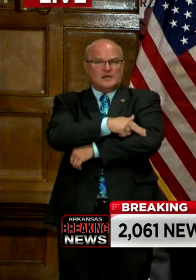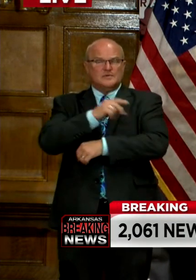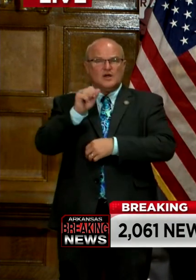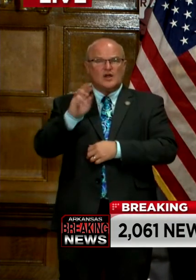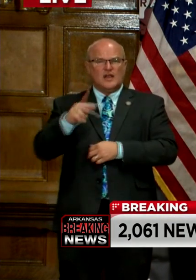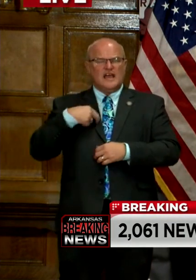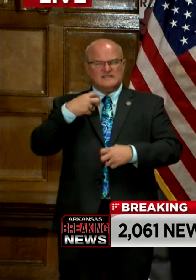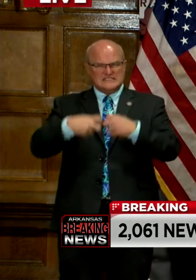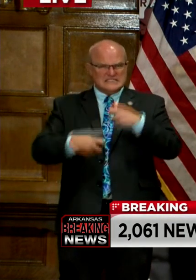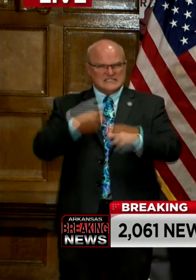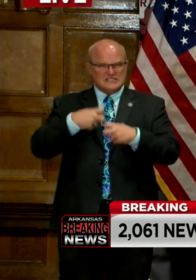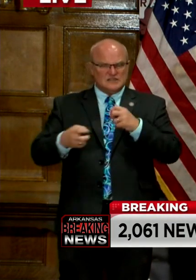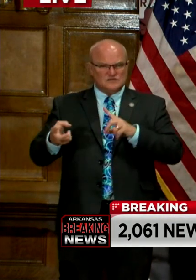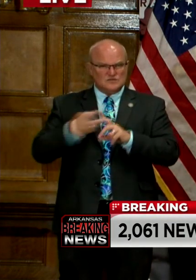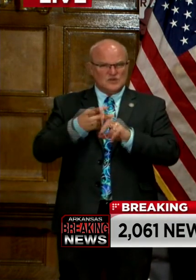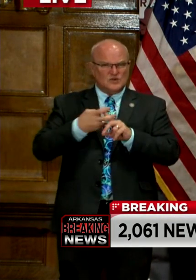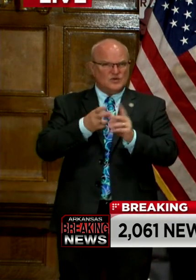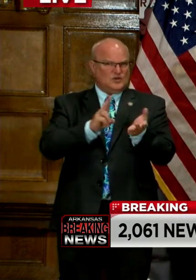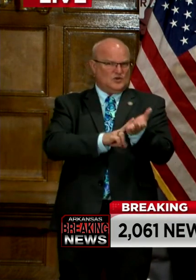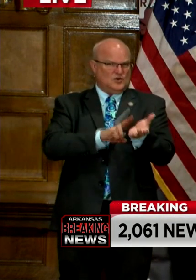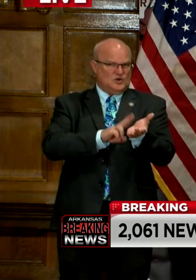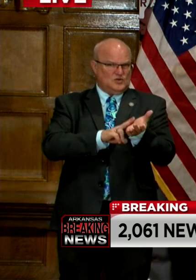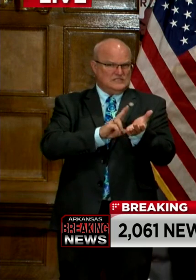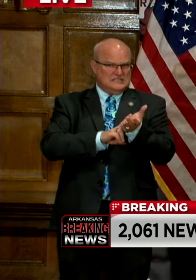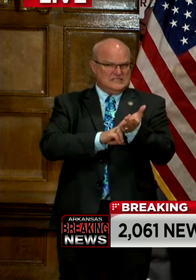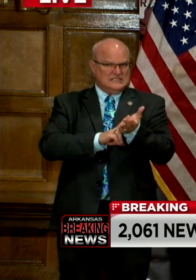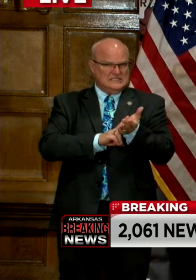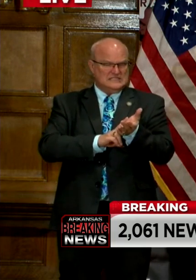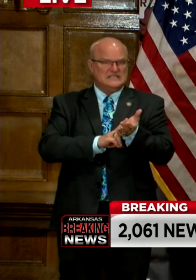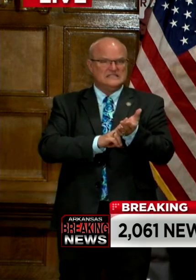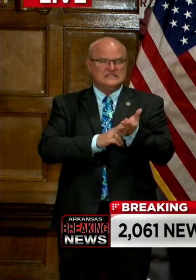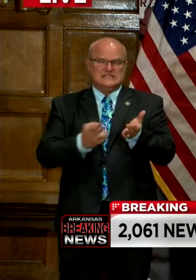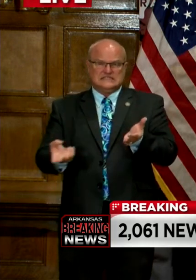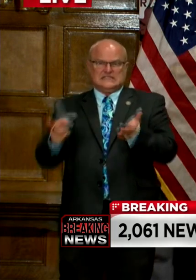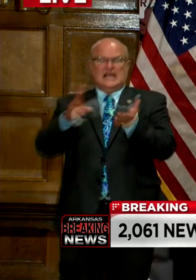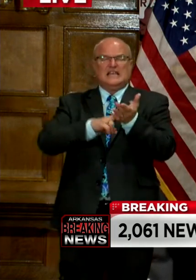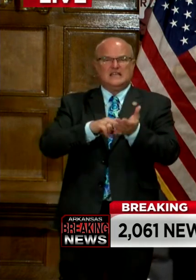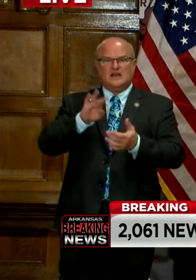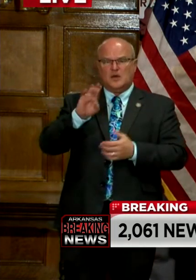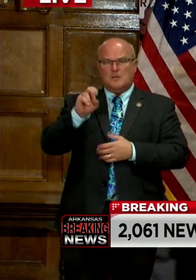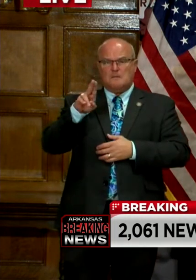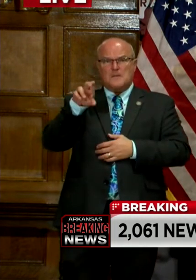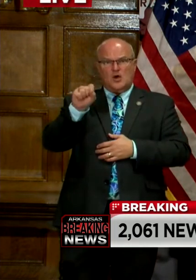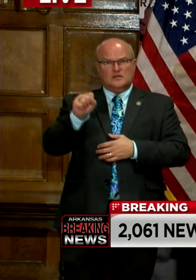GOVERNOR, EVEN BEFORE THE COVID CRISIS, RURAL HOSPITALS IN